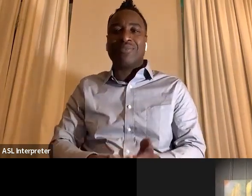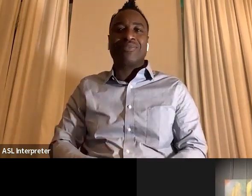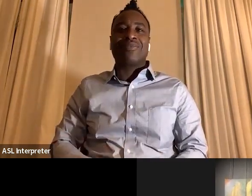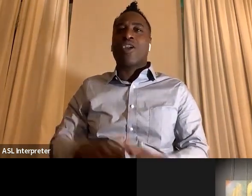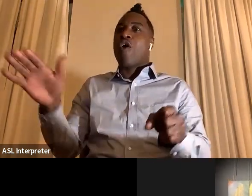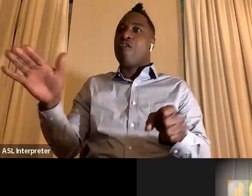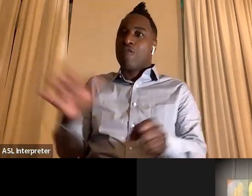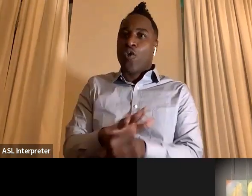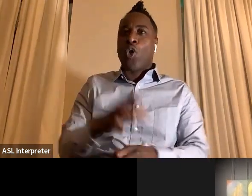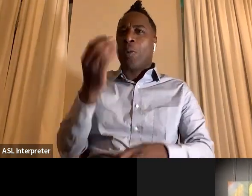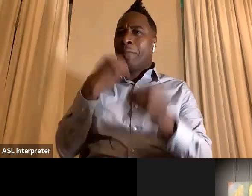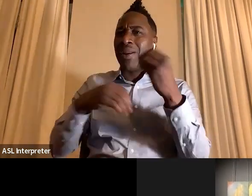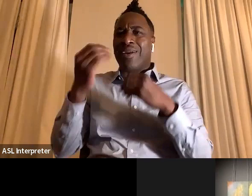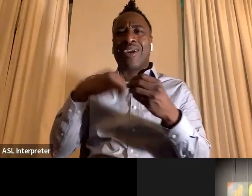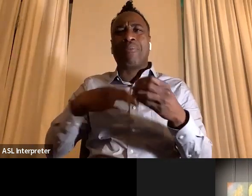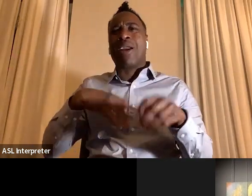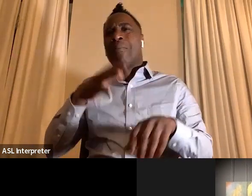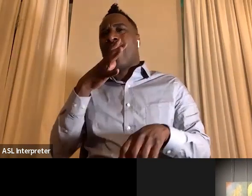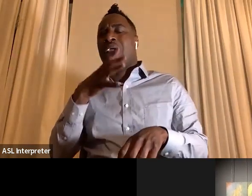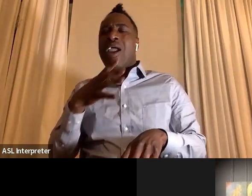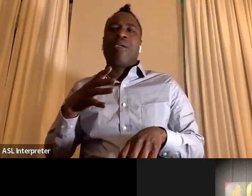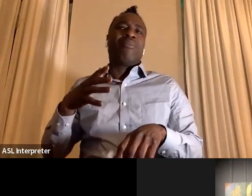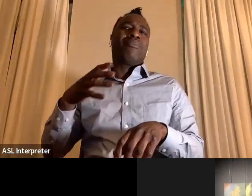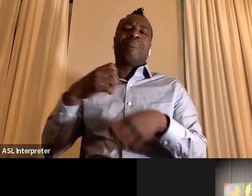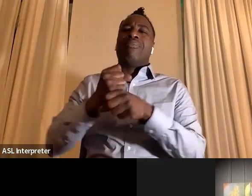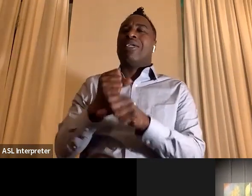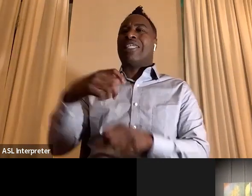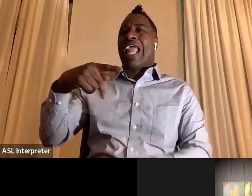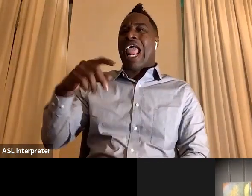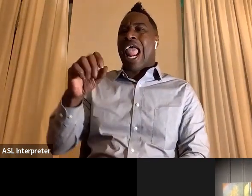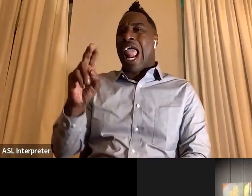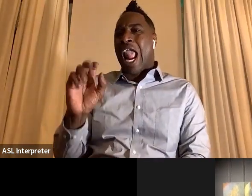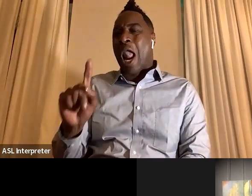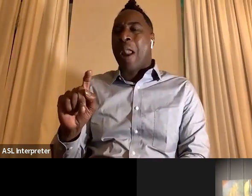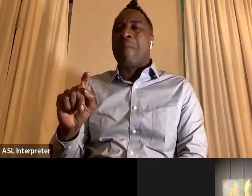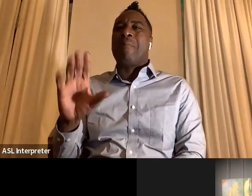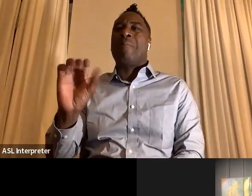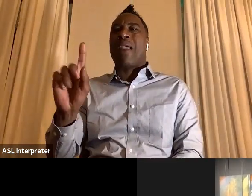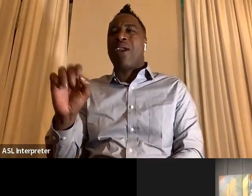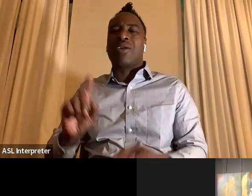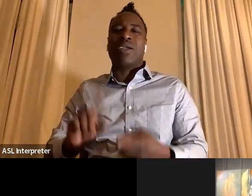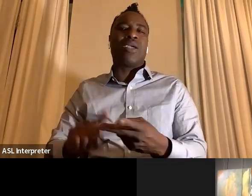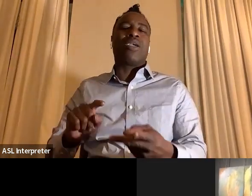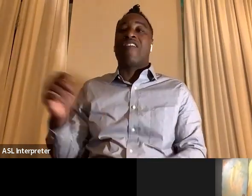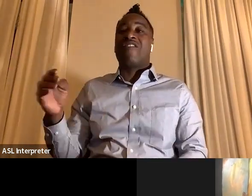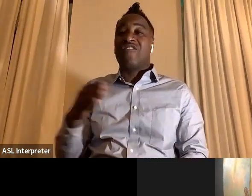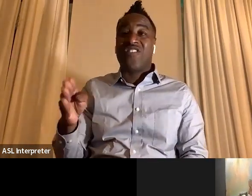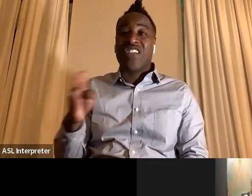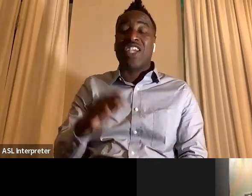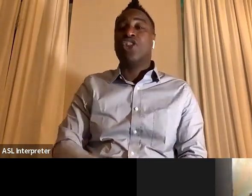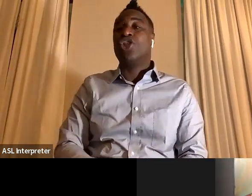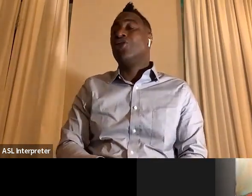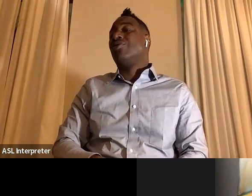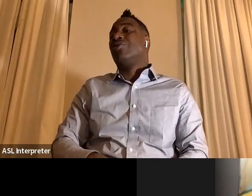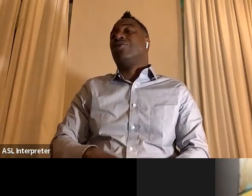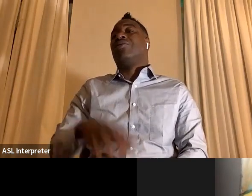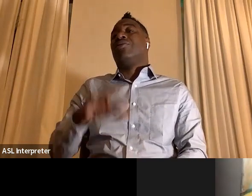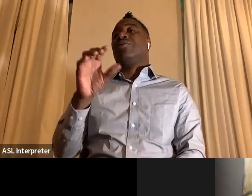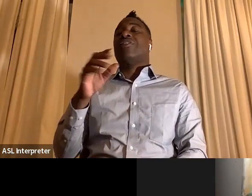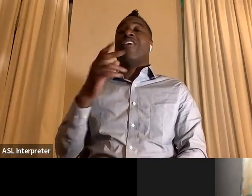She usually cooks like some pancake fry, some fish, some string beans, some mac and cheese, and the little white pan over there.